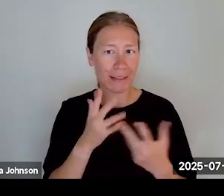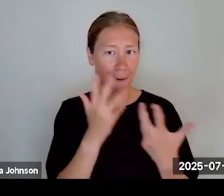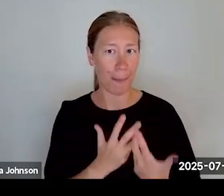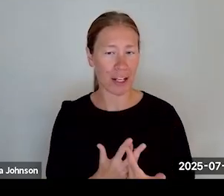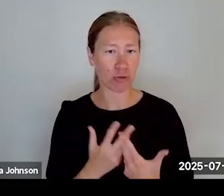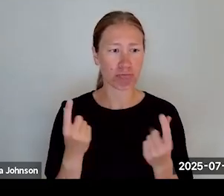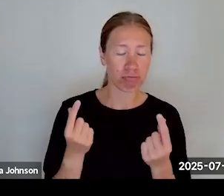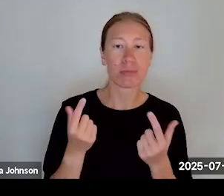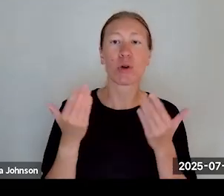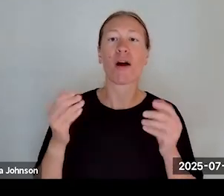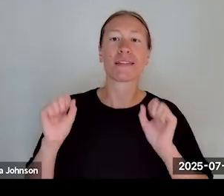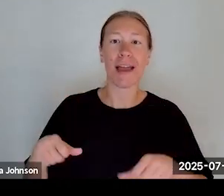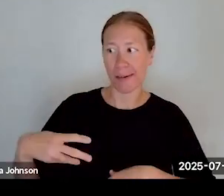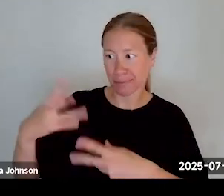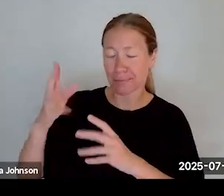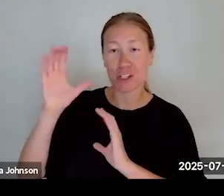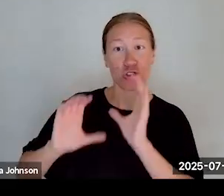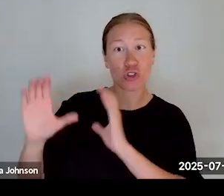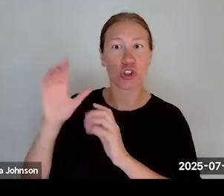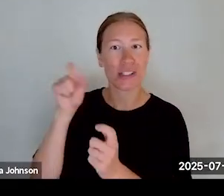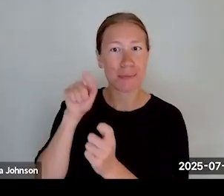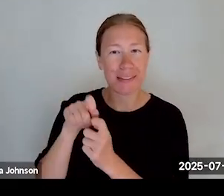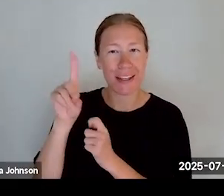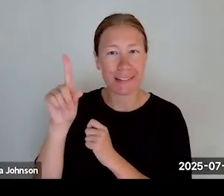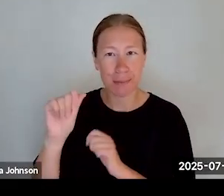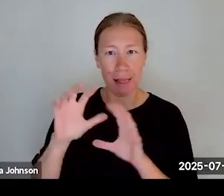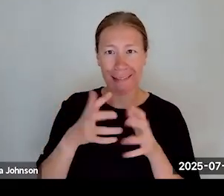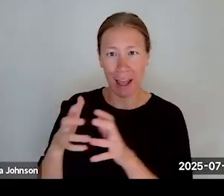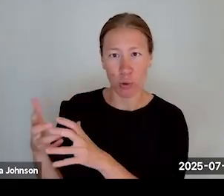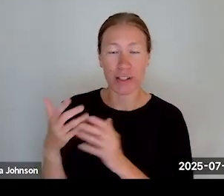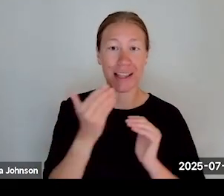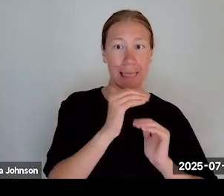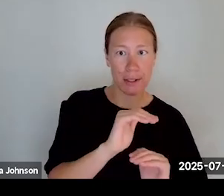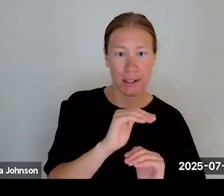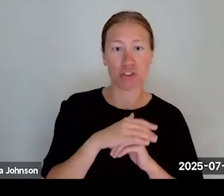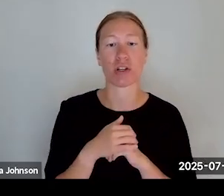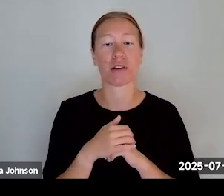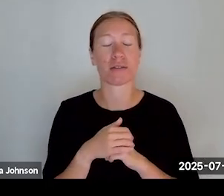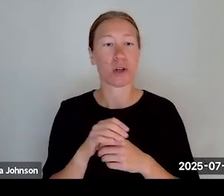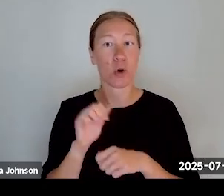by specific disability categories, by limitation, by the actual work-related function